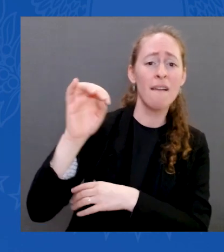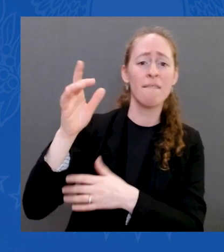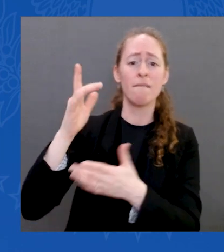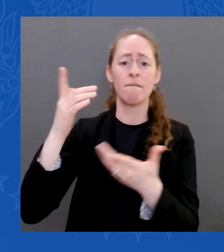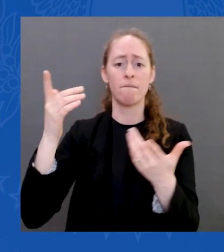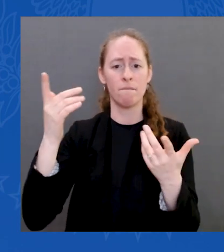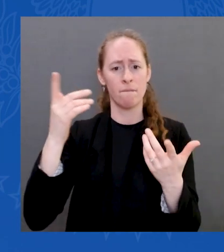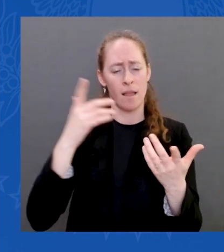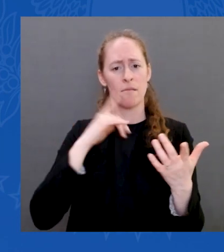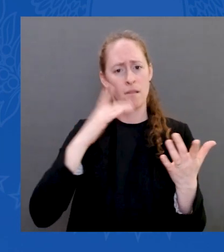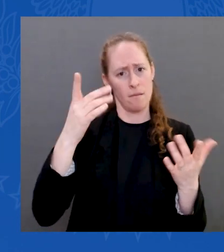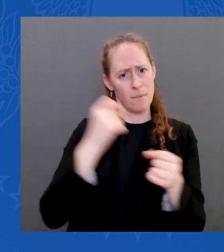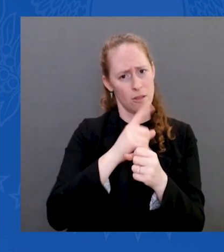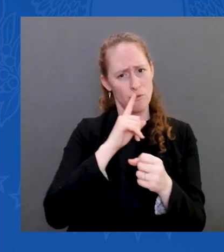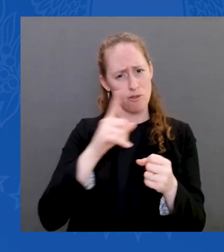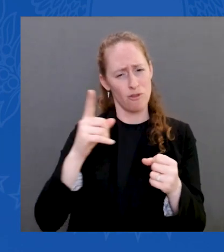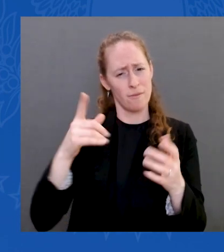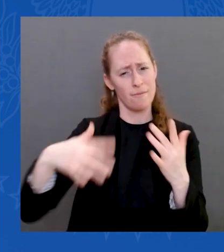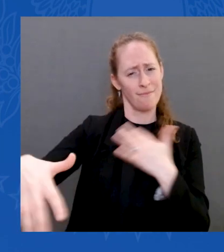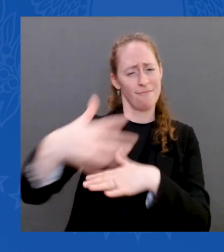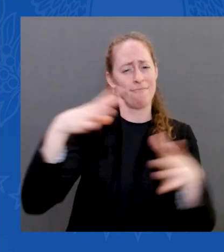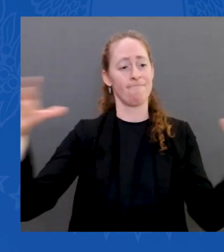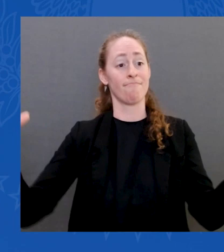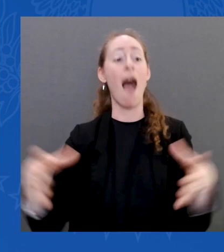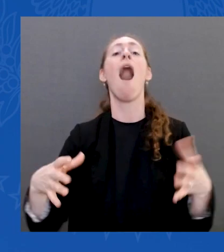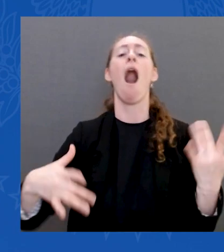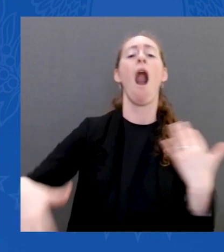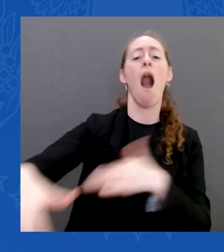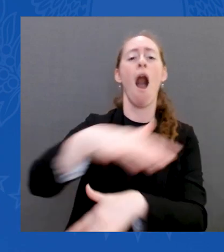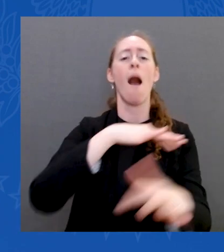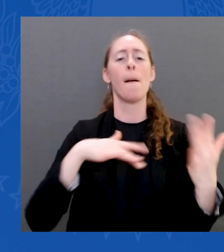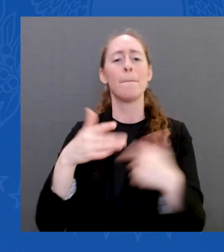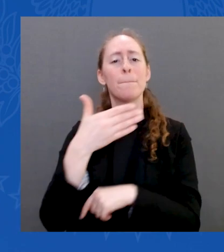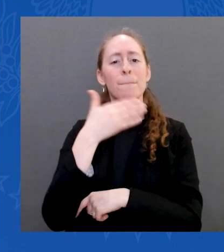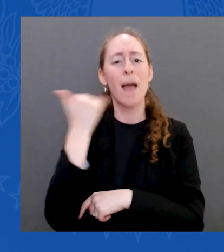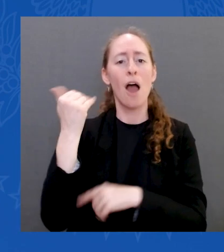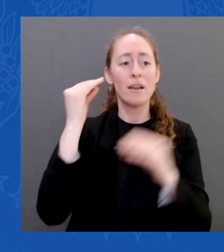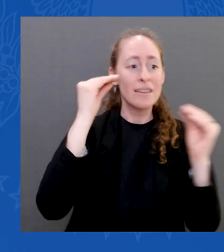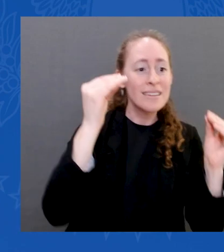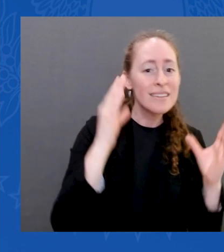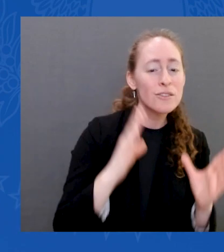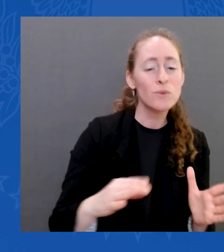with teachers and students. With the help of the American Rescue Plan, local governments were able to --